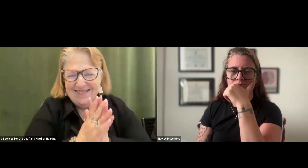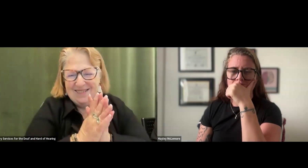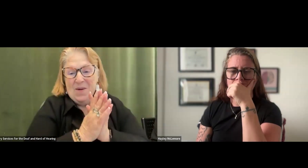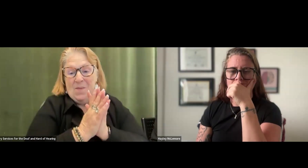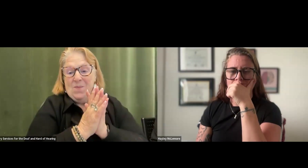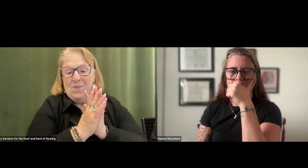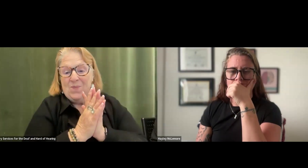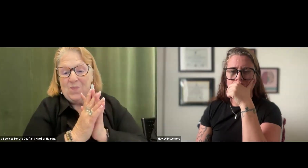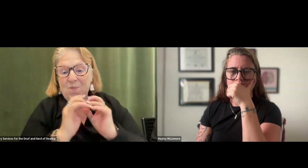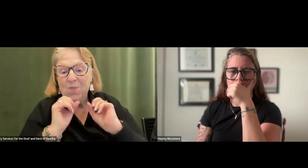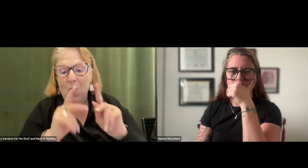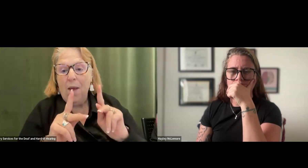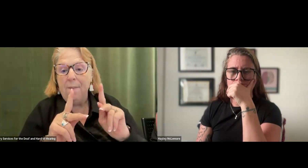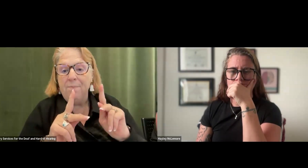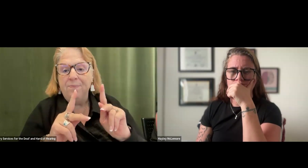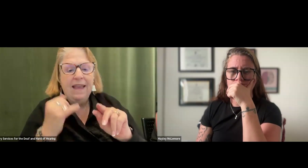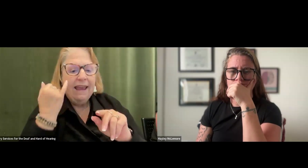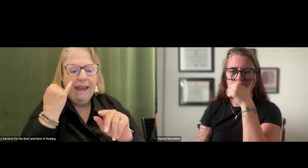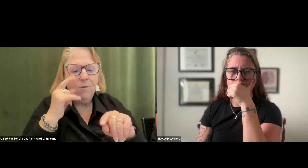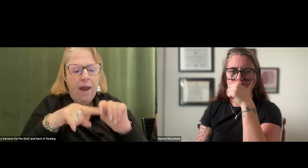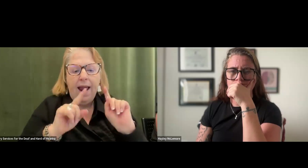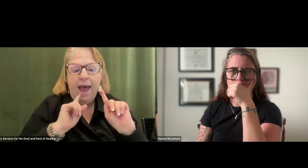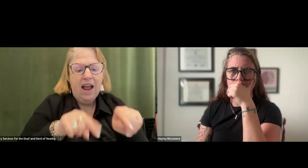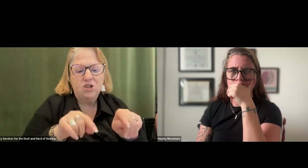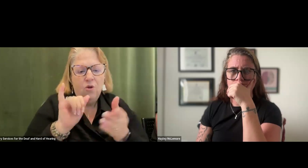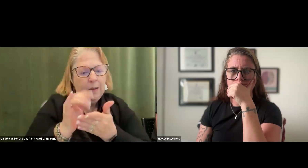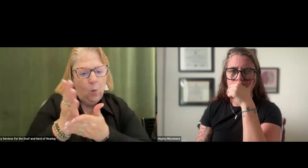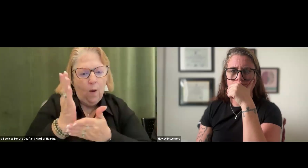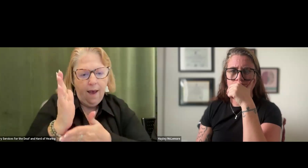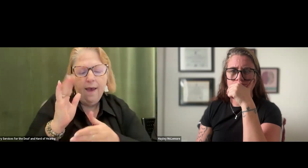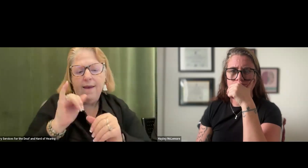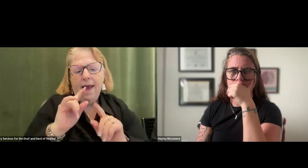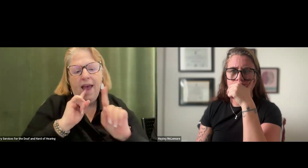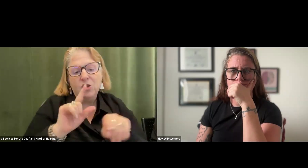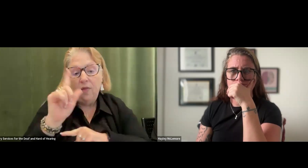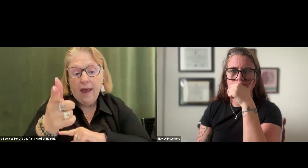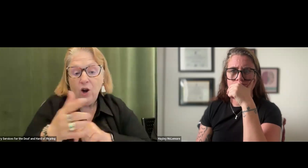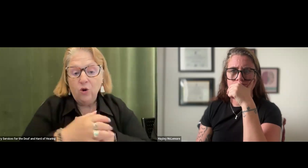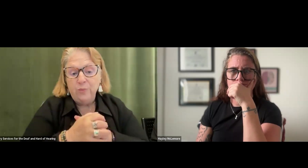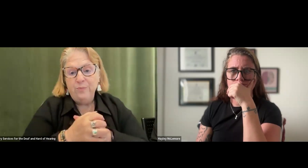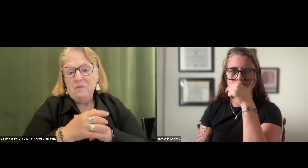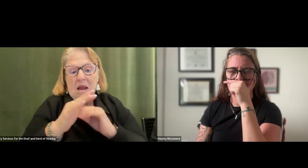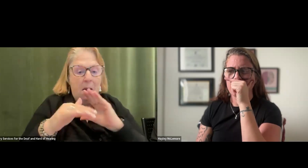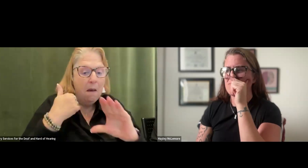we can't read y'all's minds, so we need to know. All right, well, if you can't answer, that's all right.